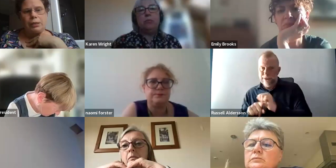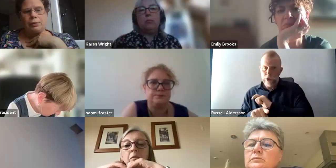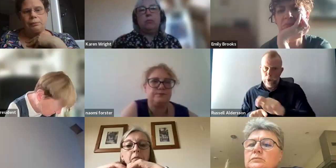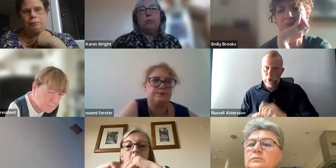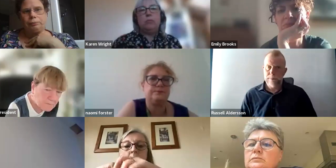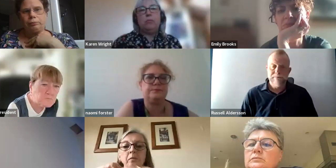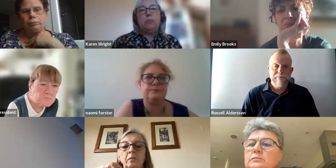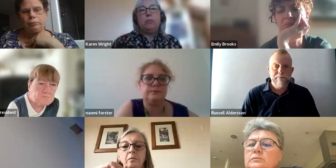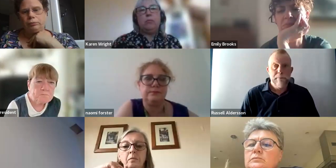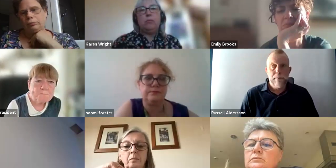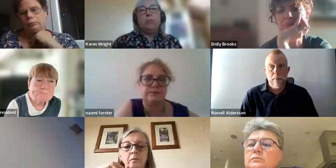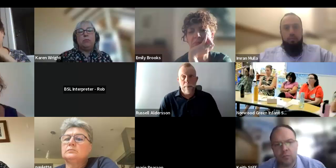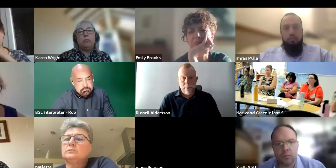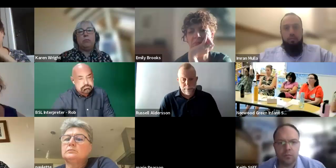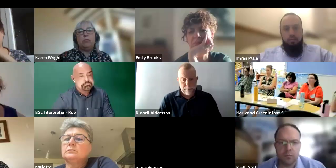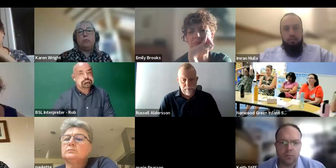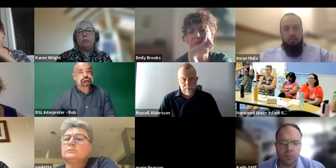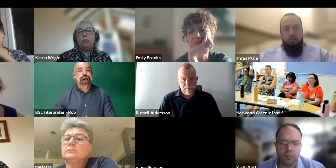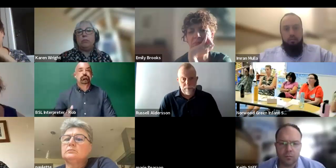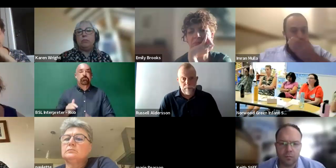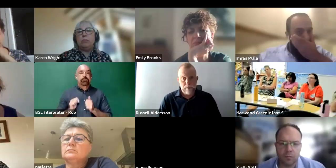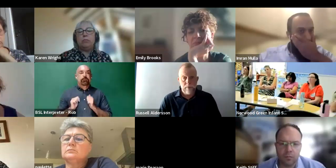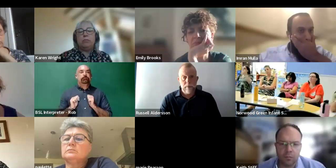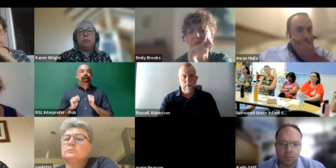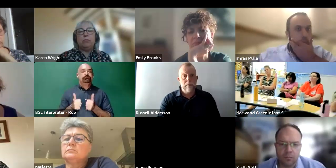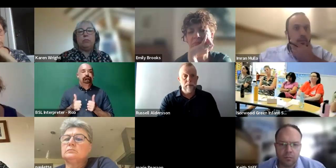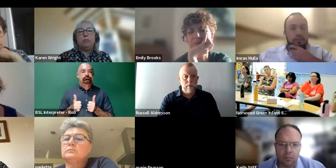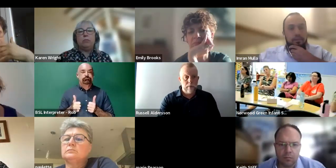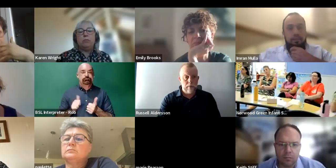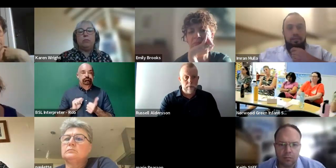And that then the specialist deaf curriculum framework will be available